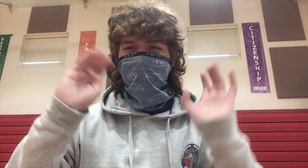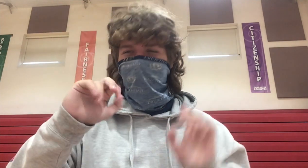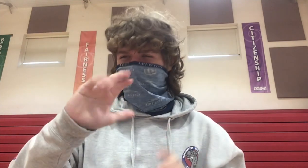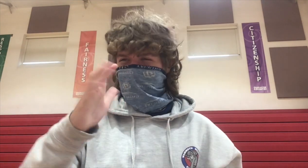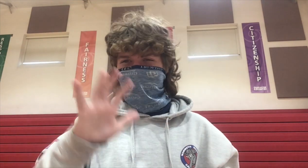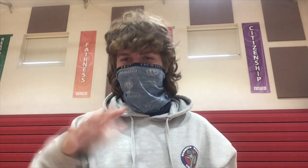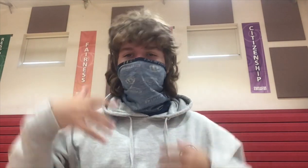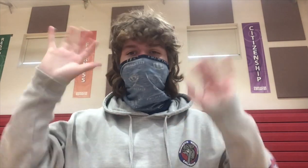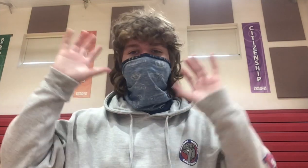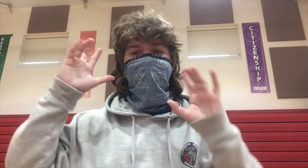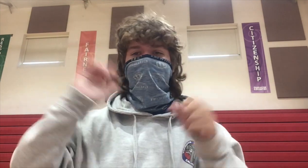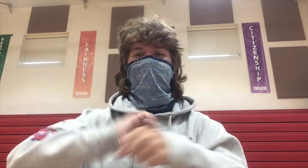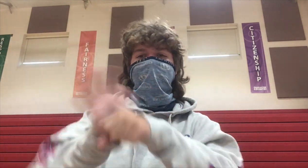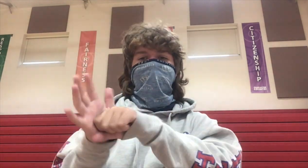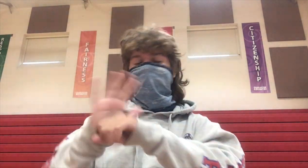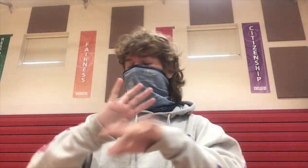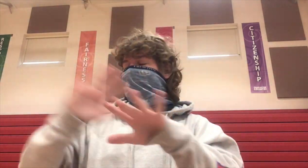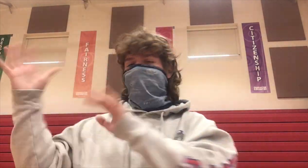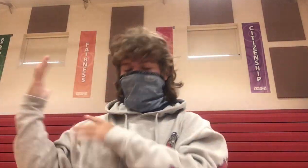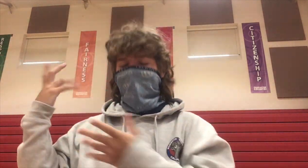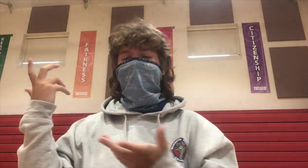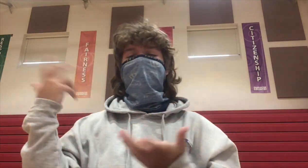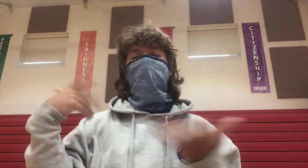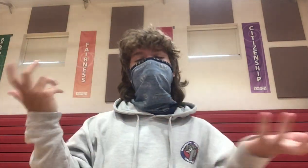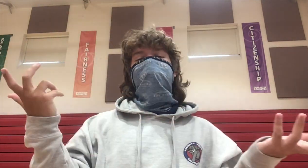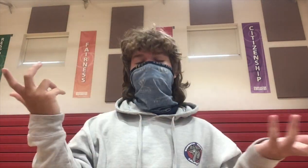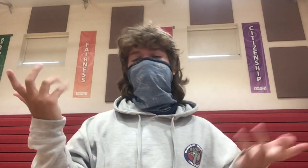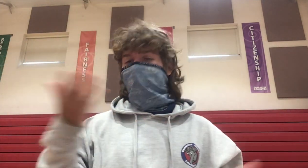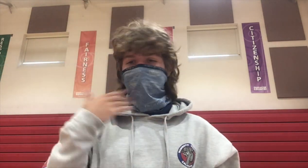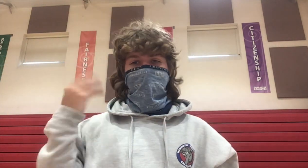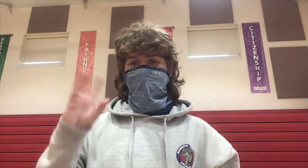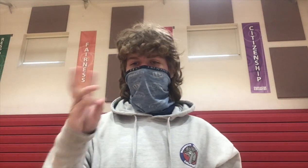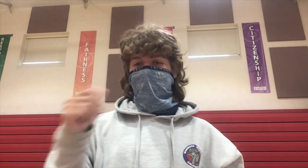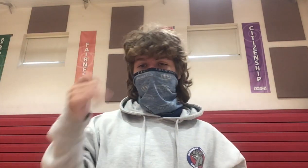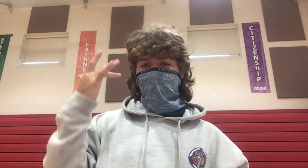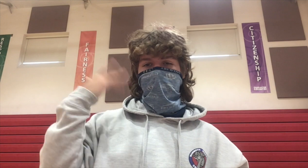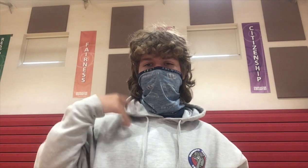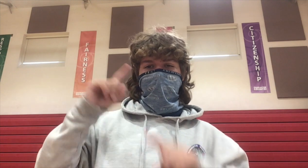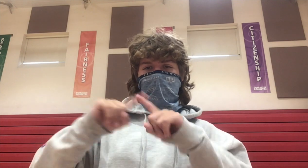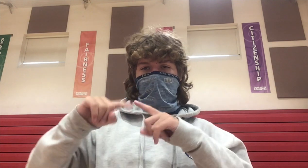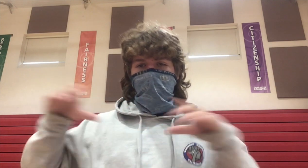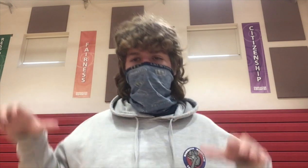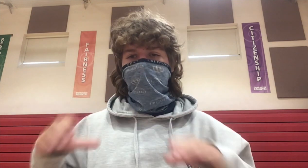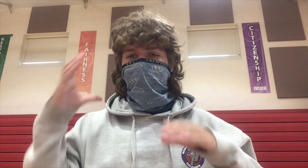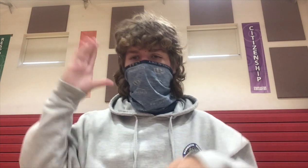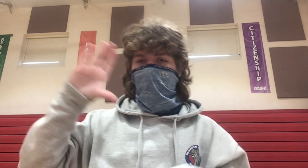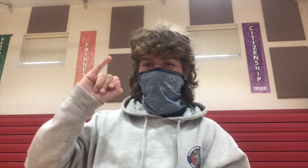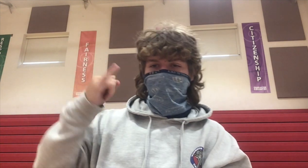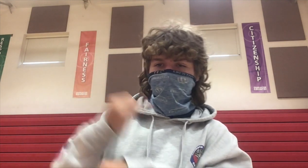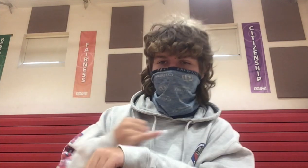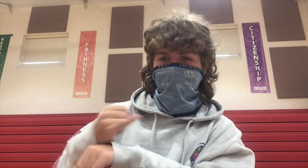We didn't, only we didn't finish our full year because of COVID, it kind of create a lot of chaos. So 6th grade was better because